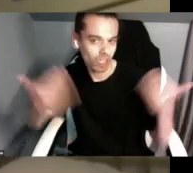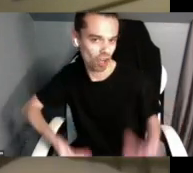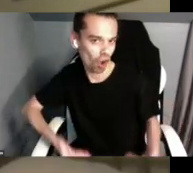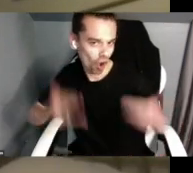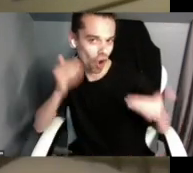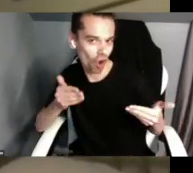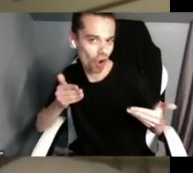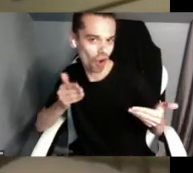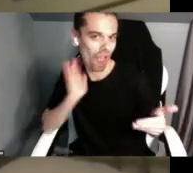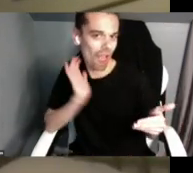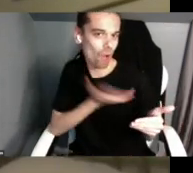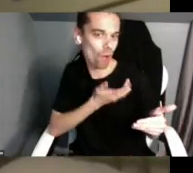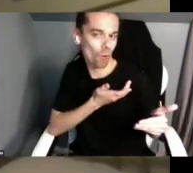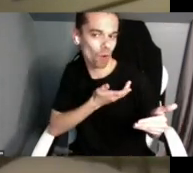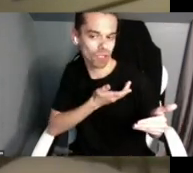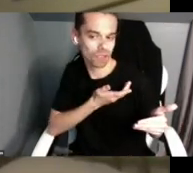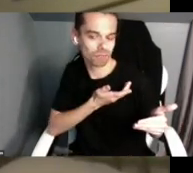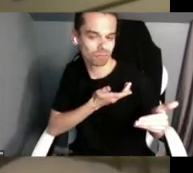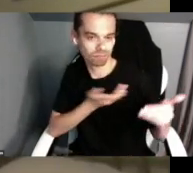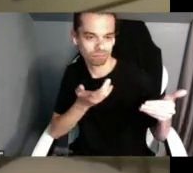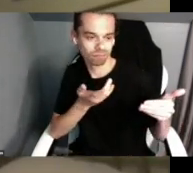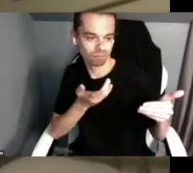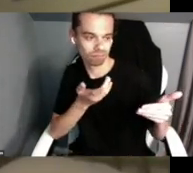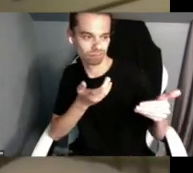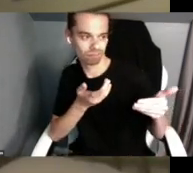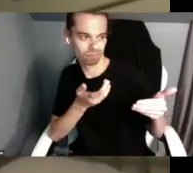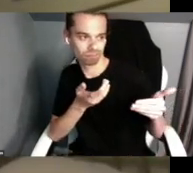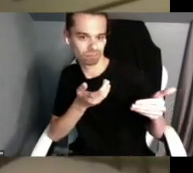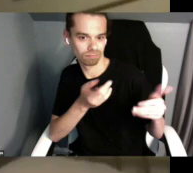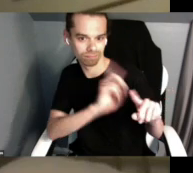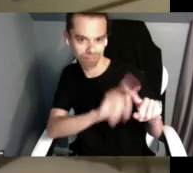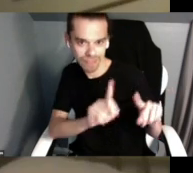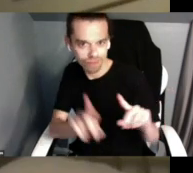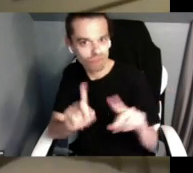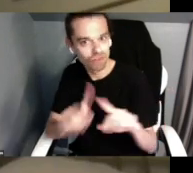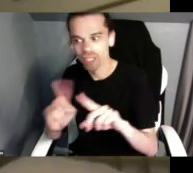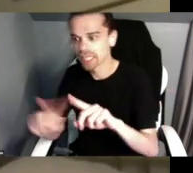mind when crafting research.